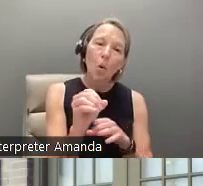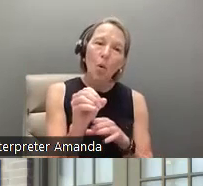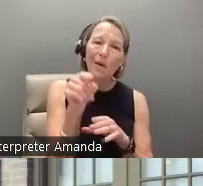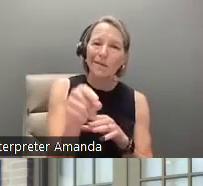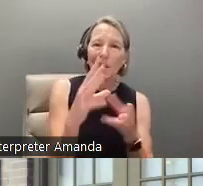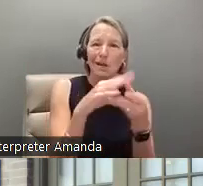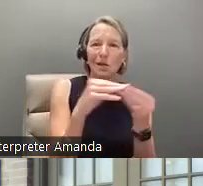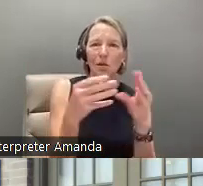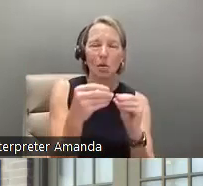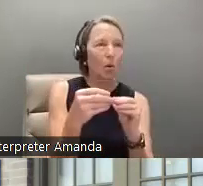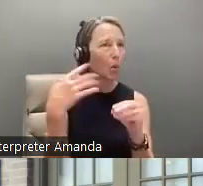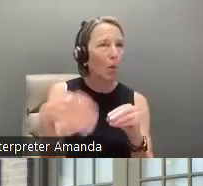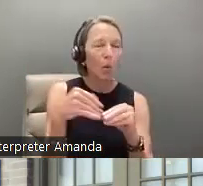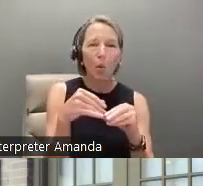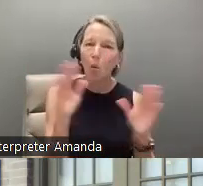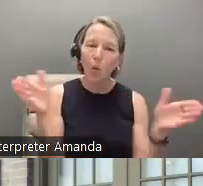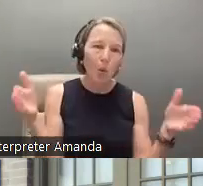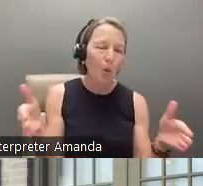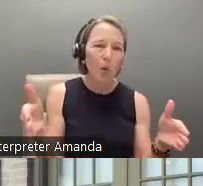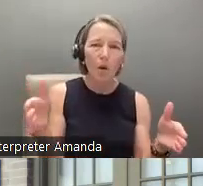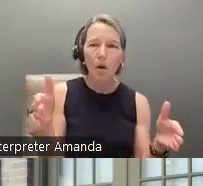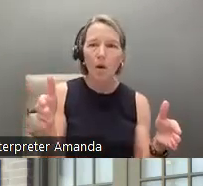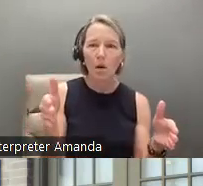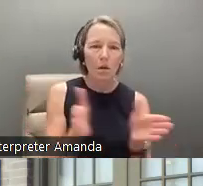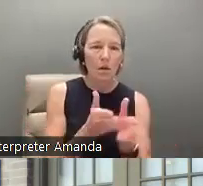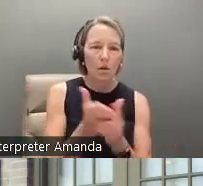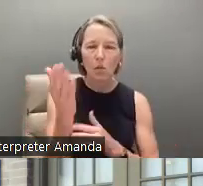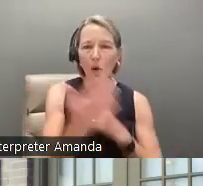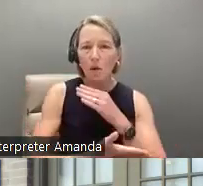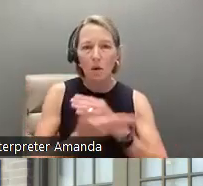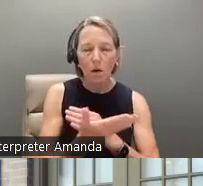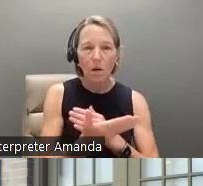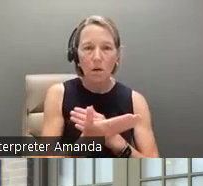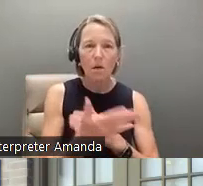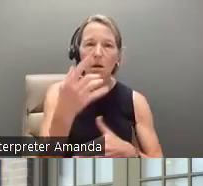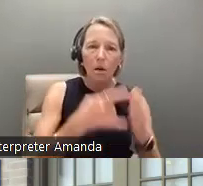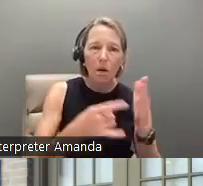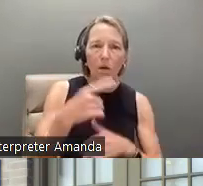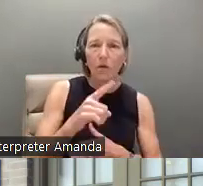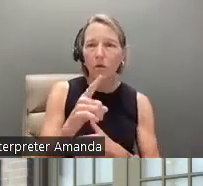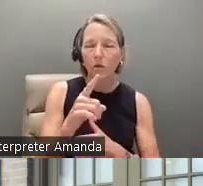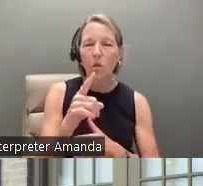story drew national attention um and drew scrutiny about and for a scrutiny for this representative